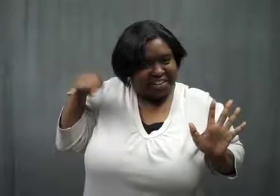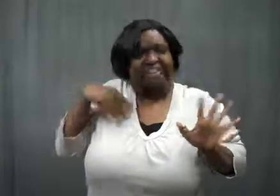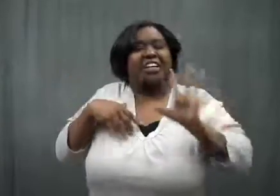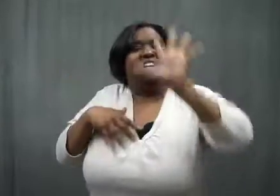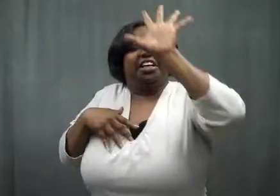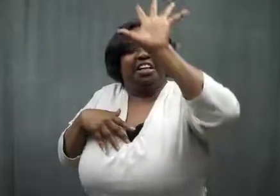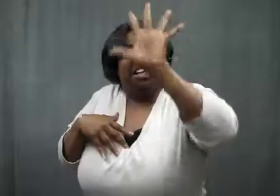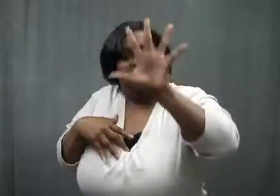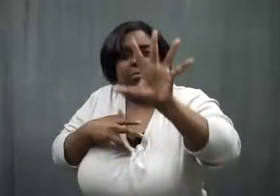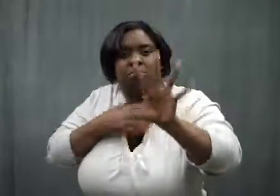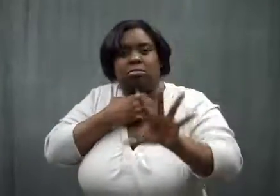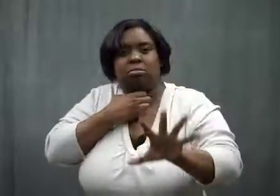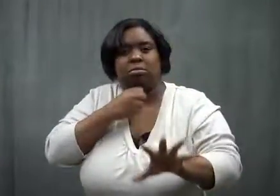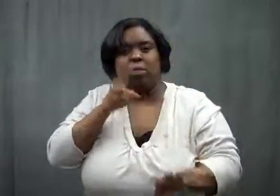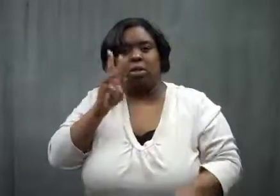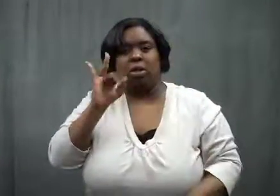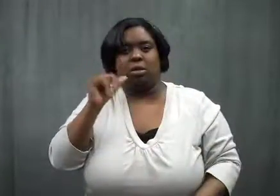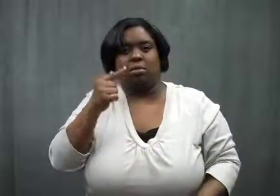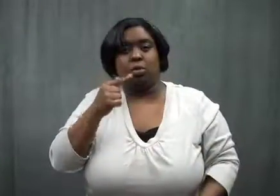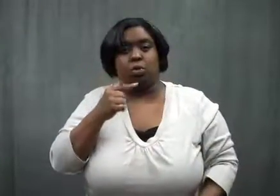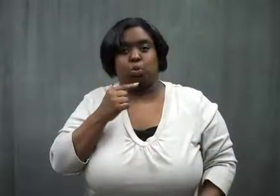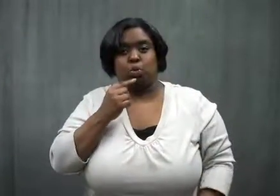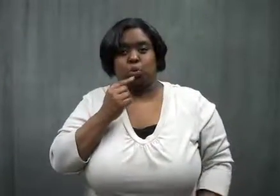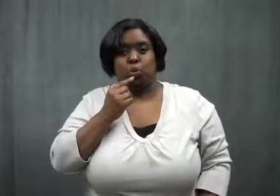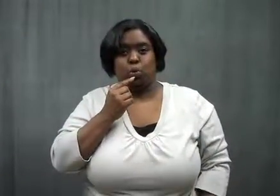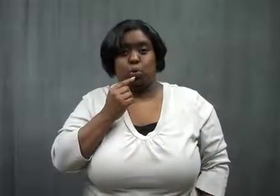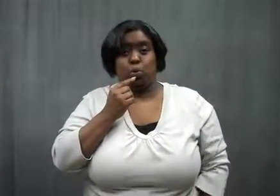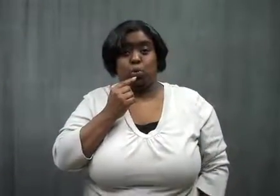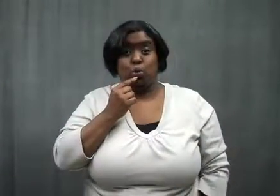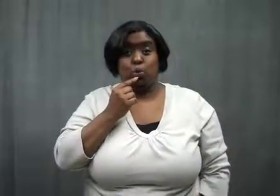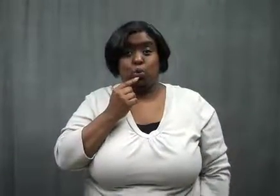I reached for it and it was... a wig! Ooooo.